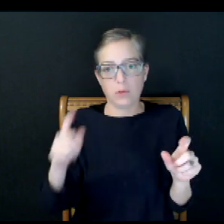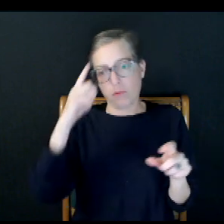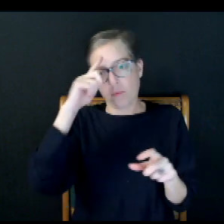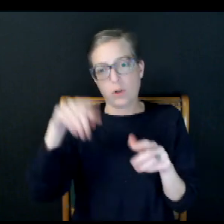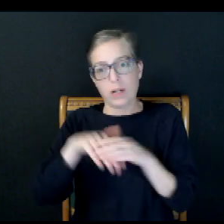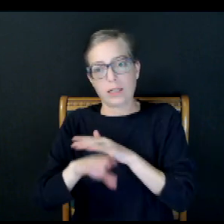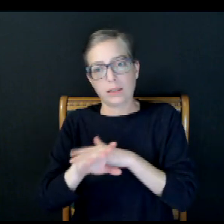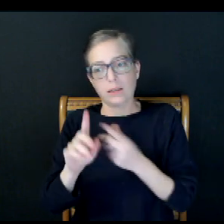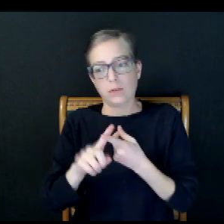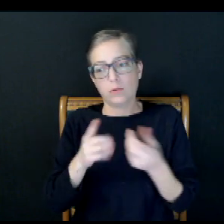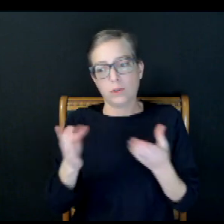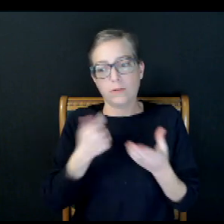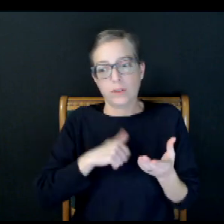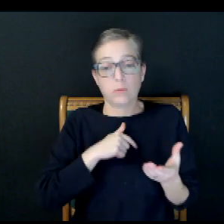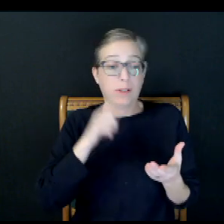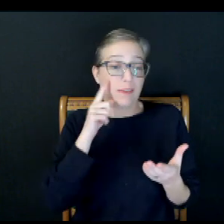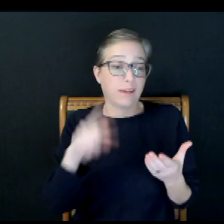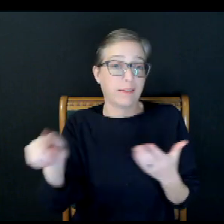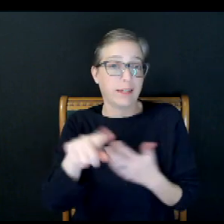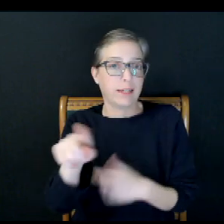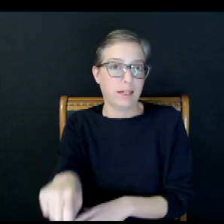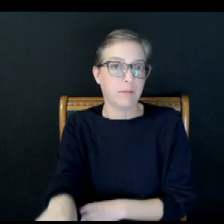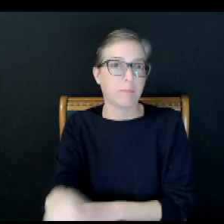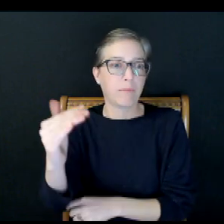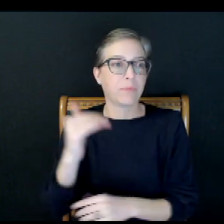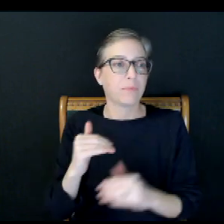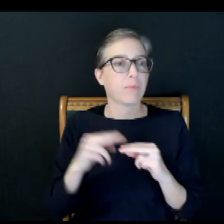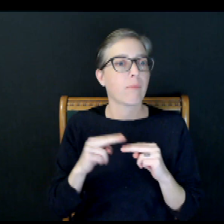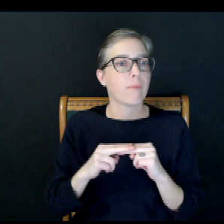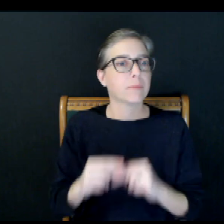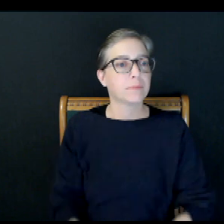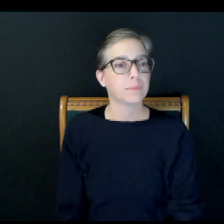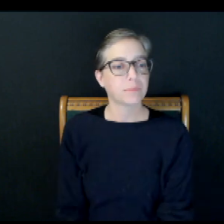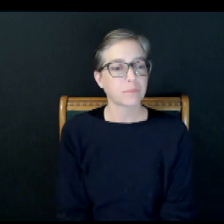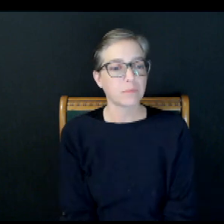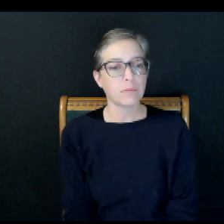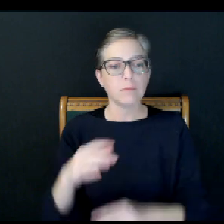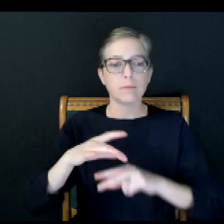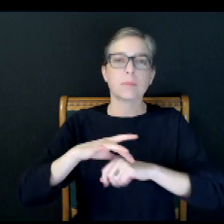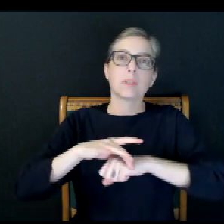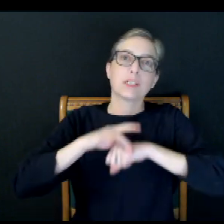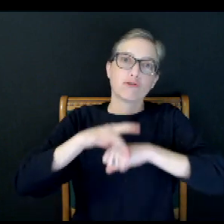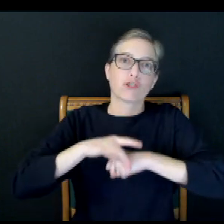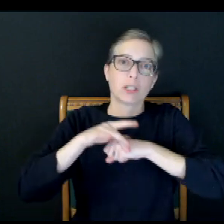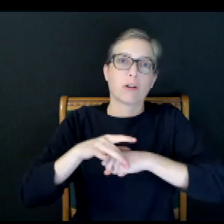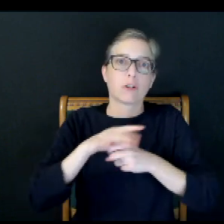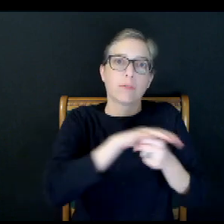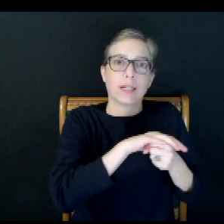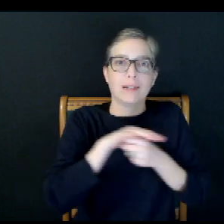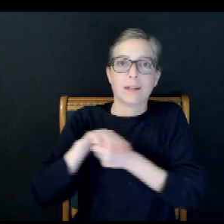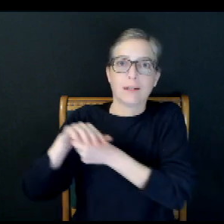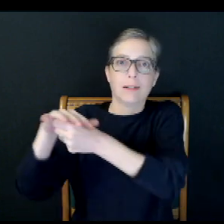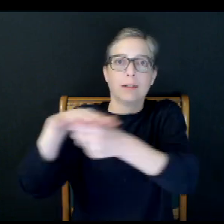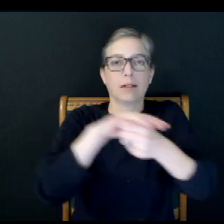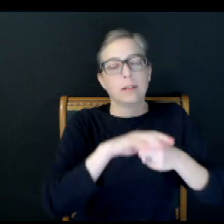Next slide, please. Geography, as you can imagine, was a huge reason for